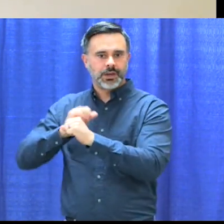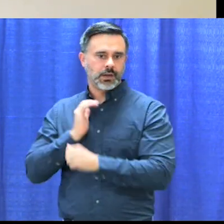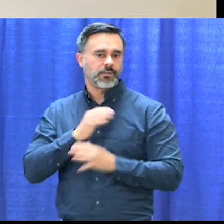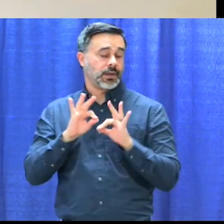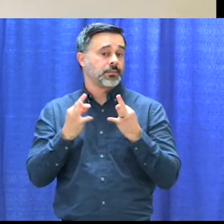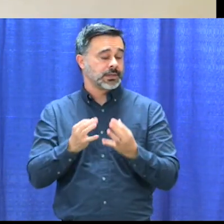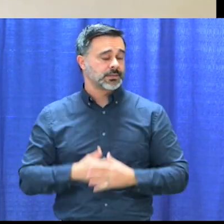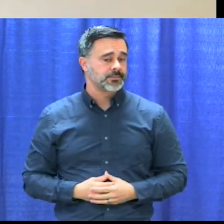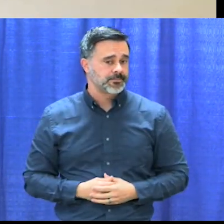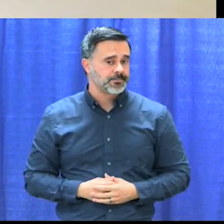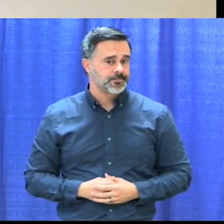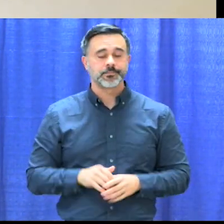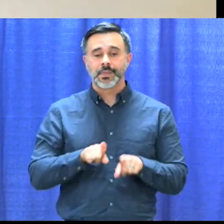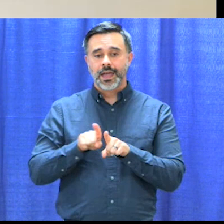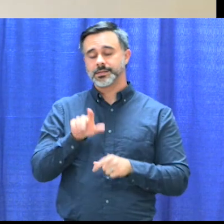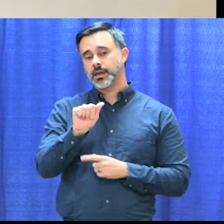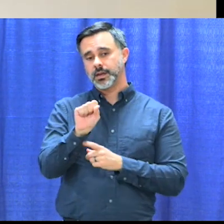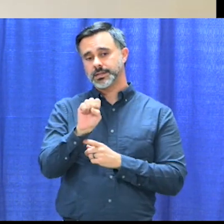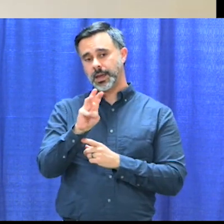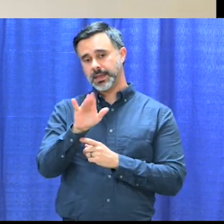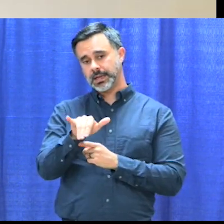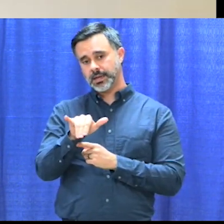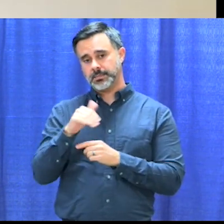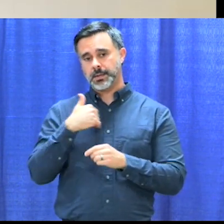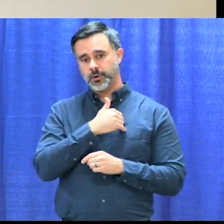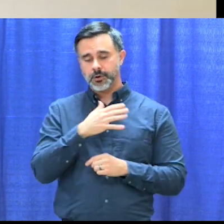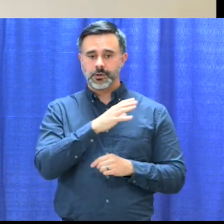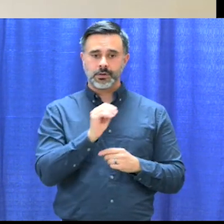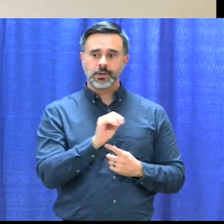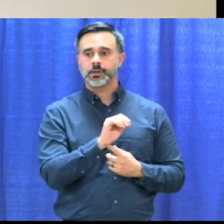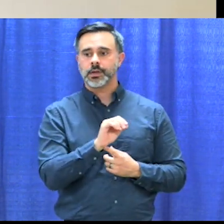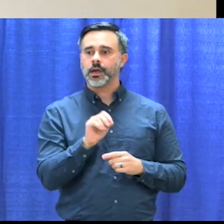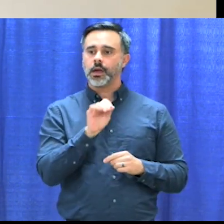As an assemblymember and as the former mayor of Winters I have seen how broadband can transform